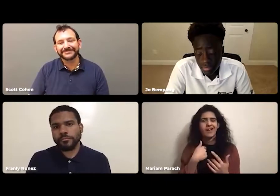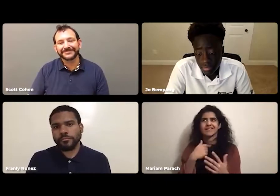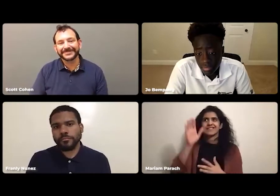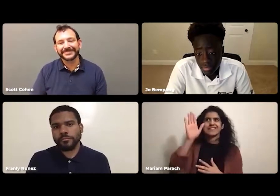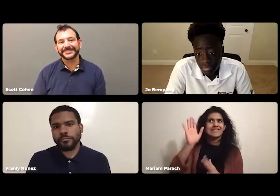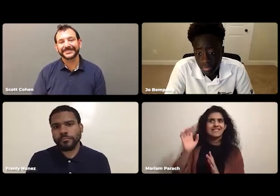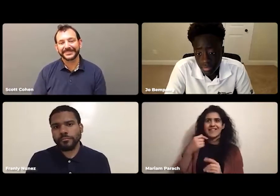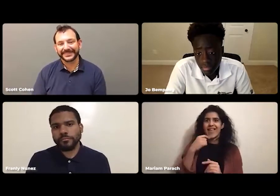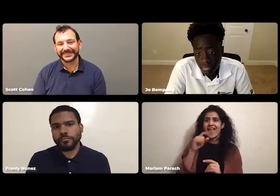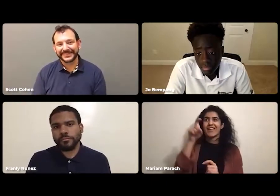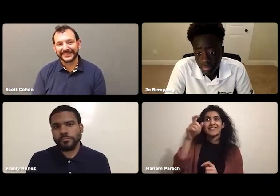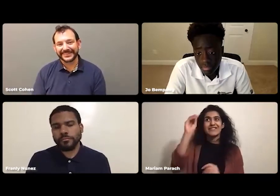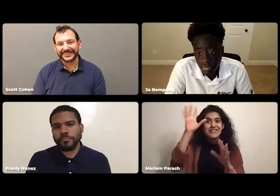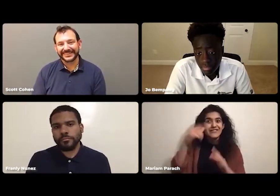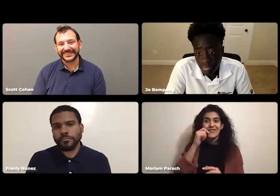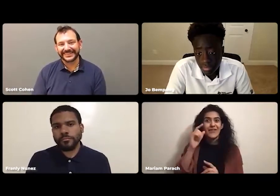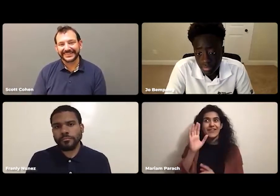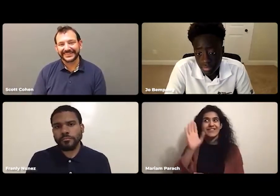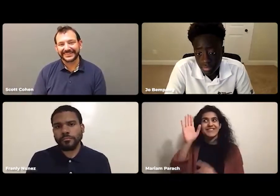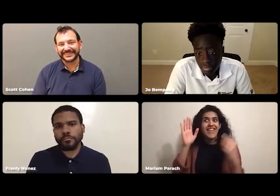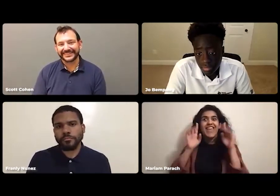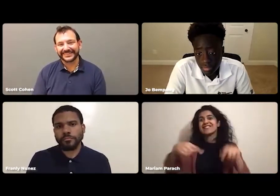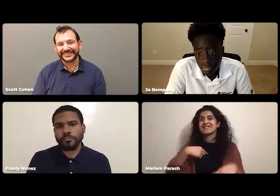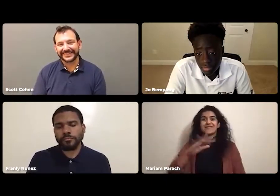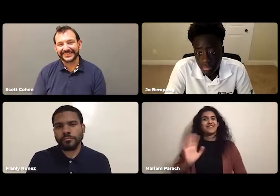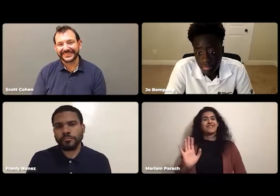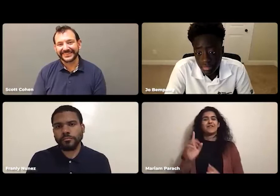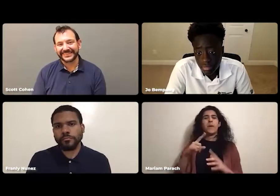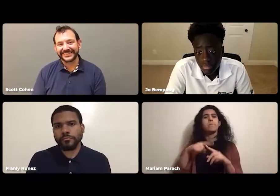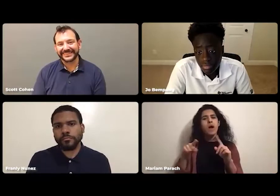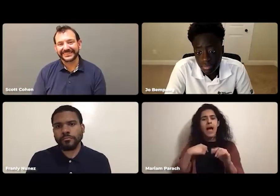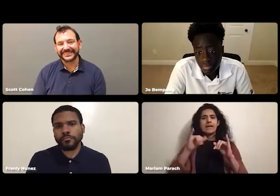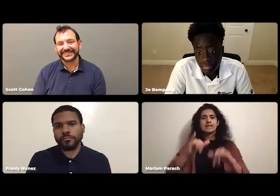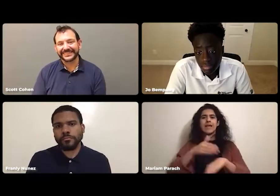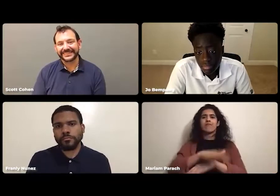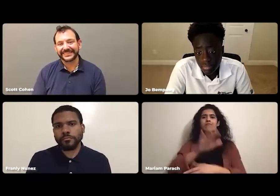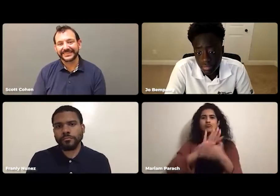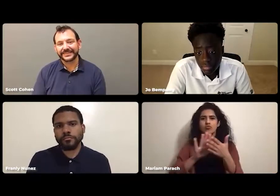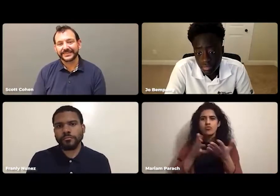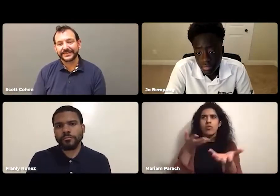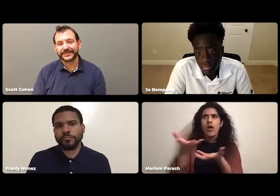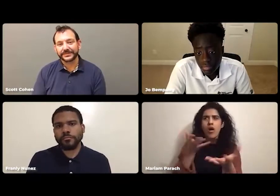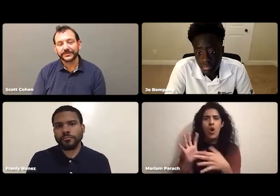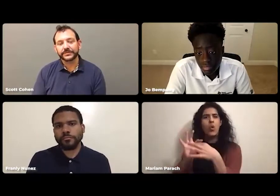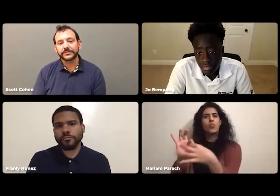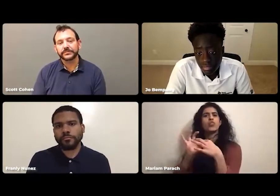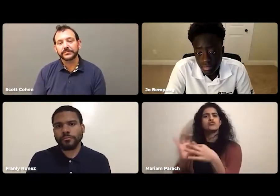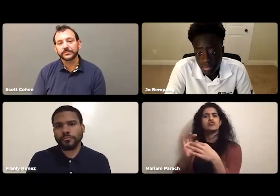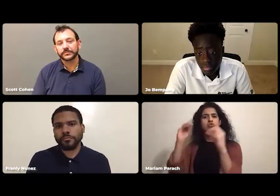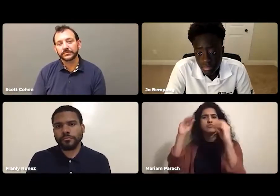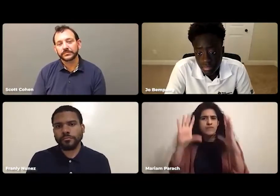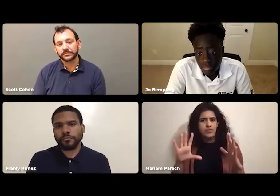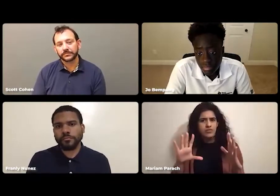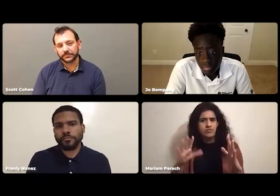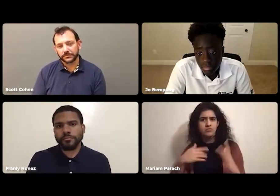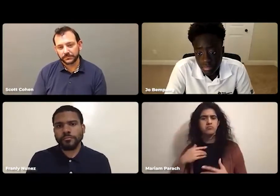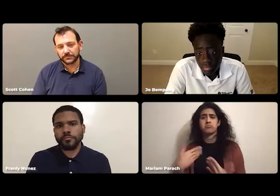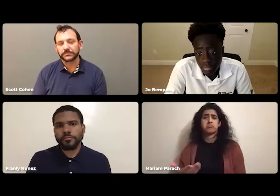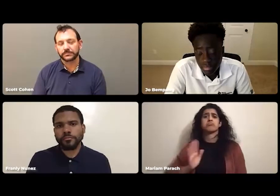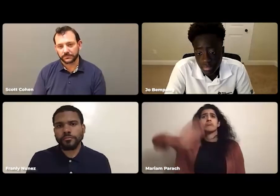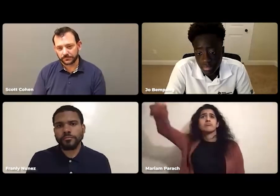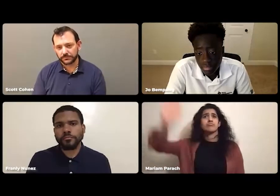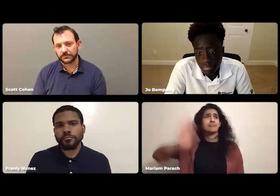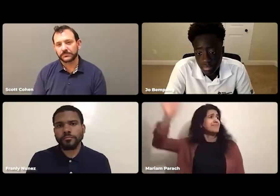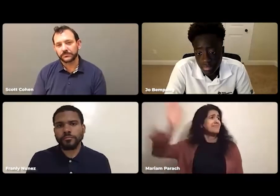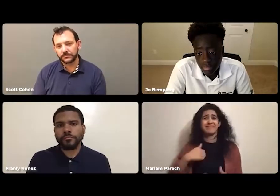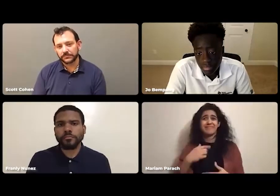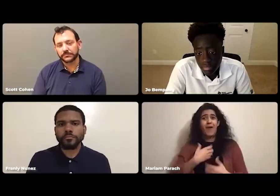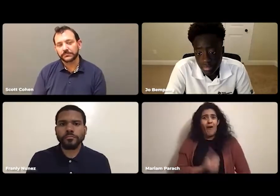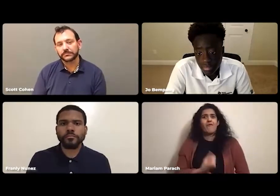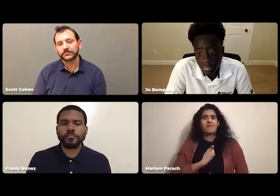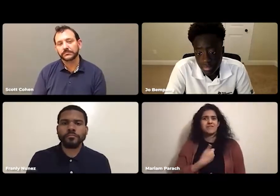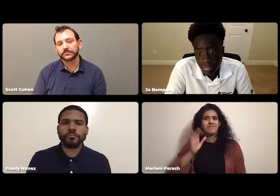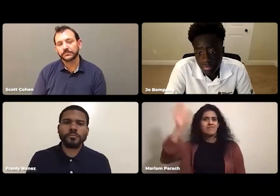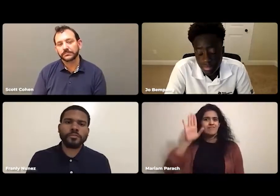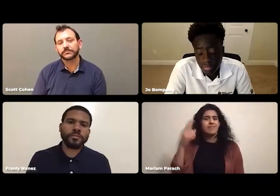I was very shy, and if the teacher didn't call on me, I'd stay quiet.